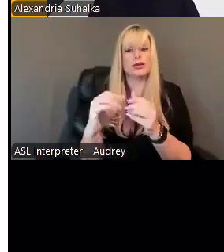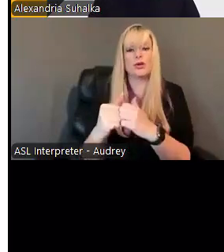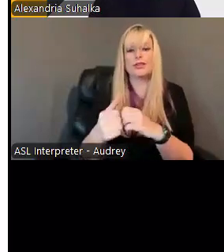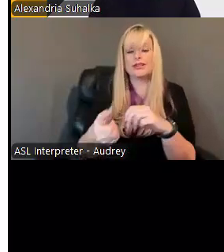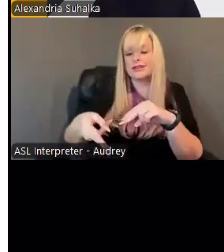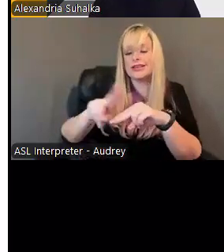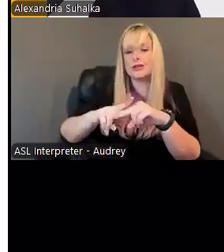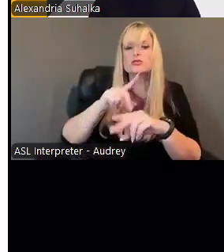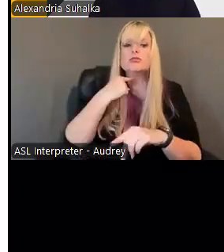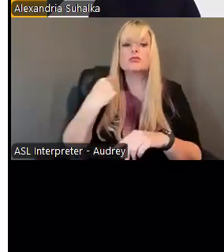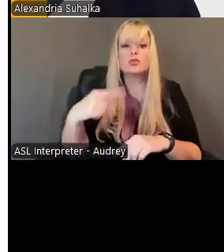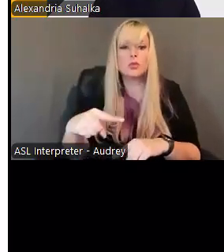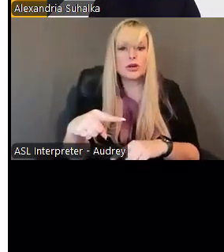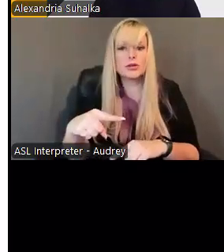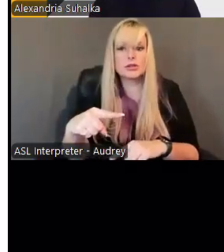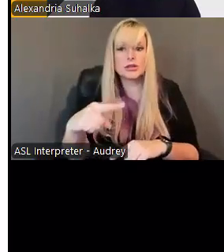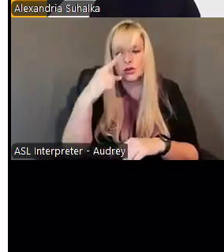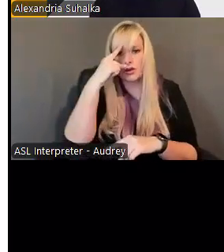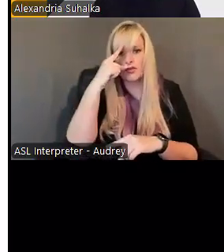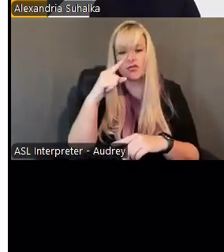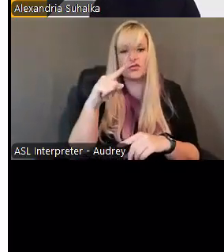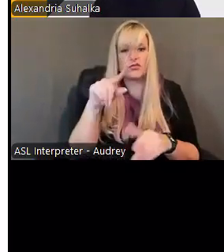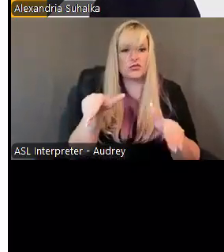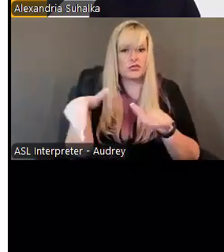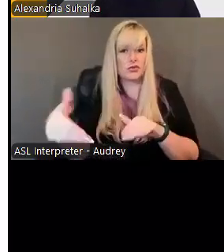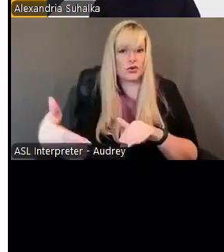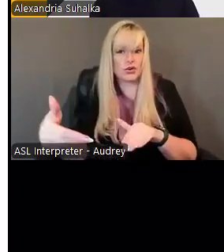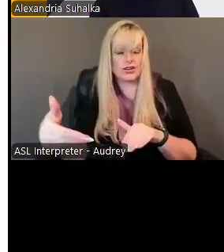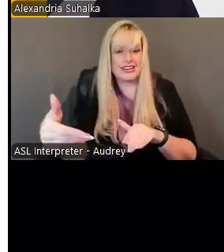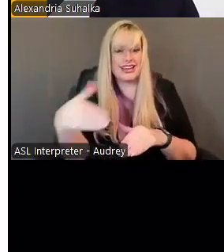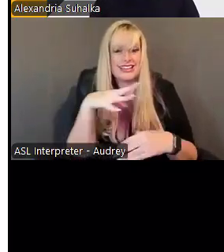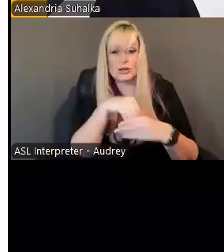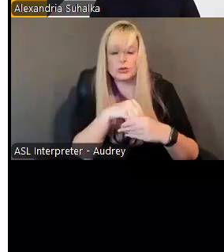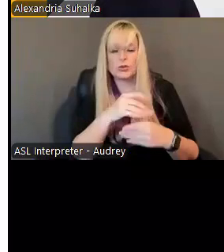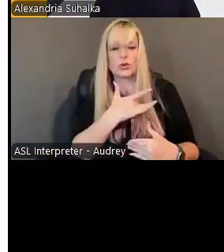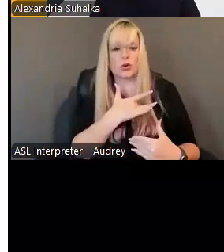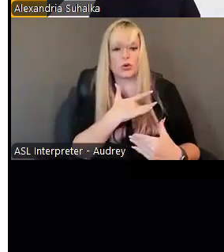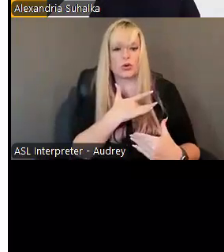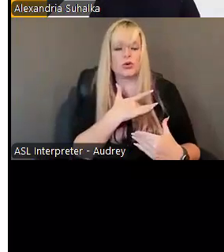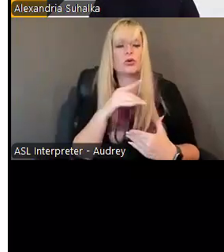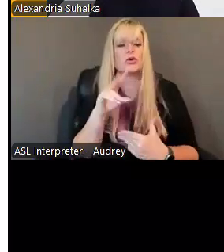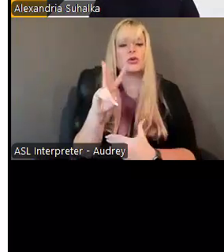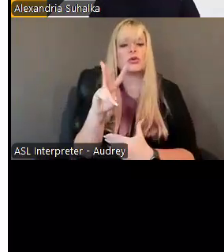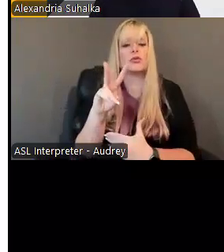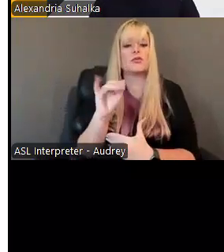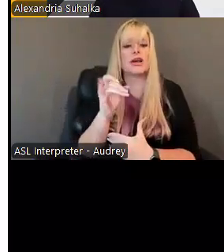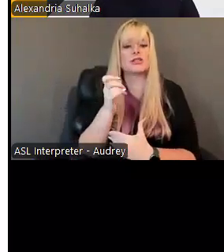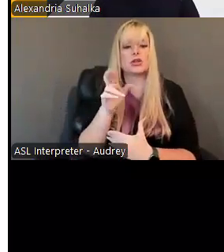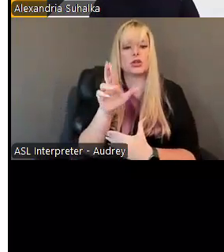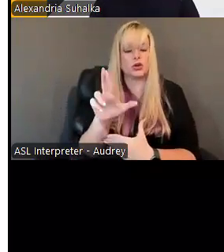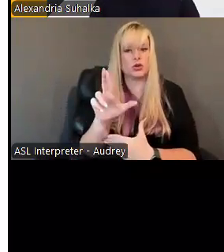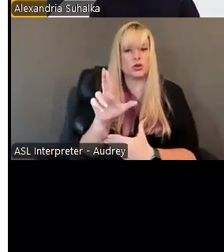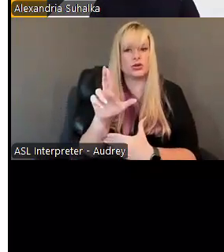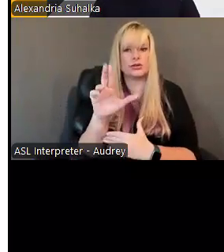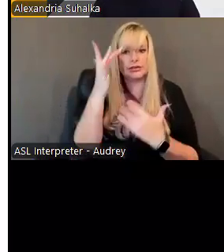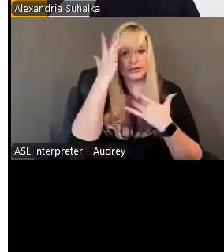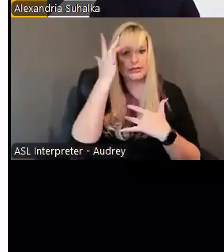for comorbidities like cardiovascular disease. Now, physical activity and quality nutrition are